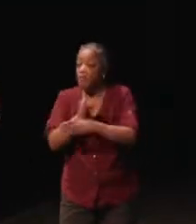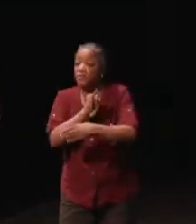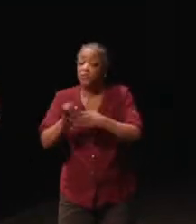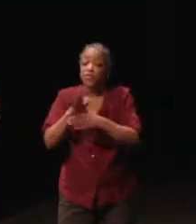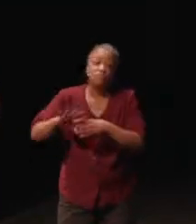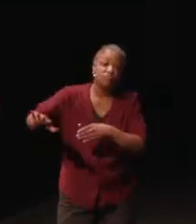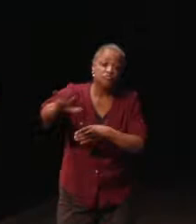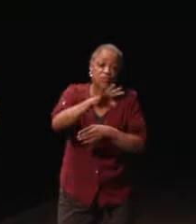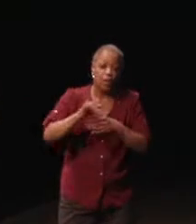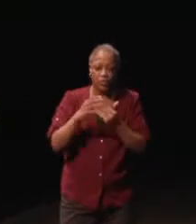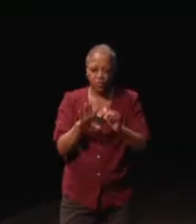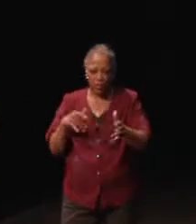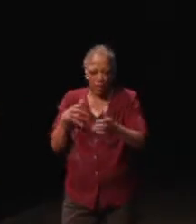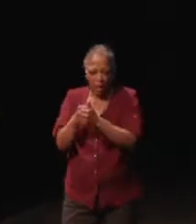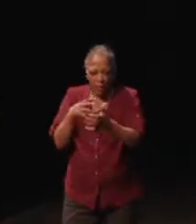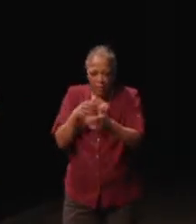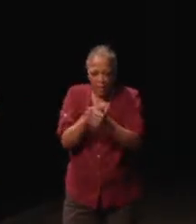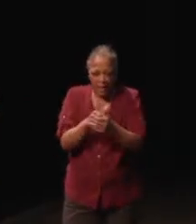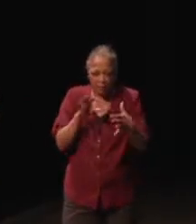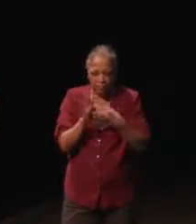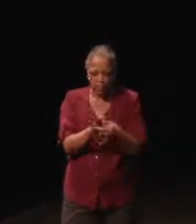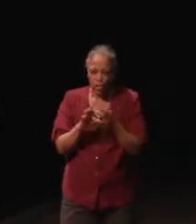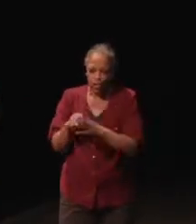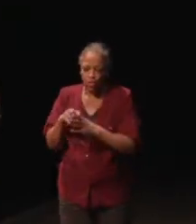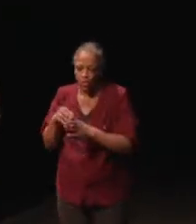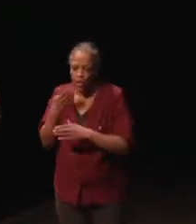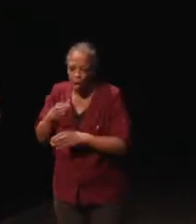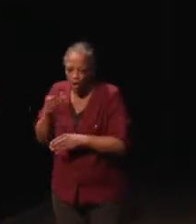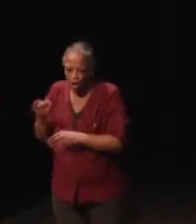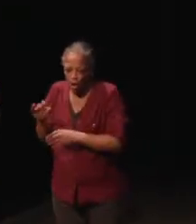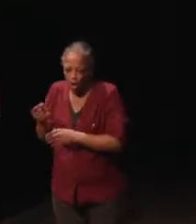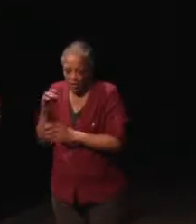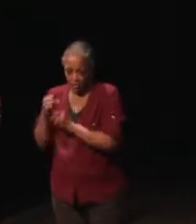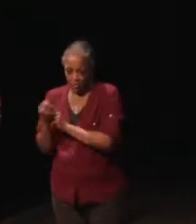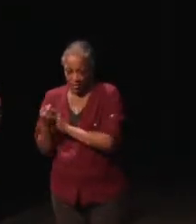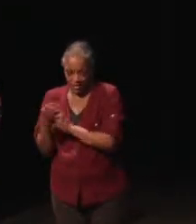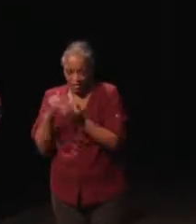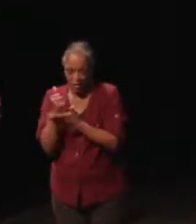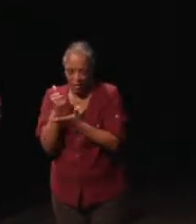We wanted to try to update those to the Naughty Dog situation, try to help them with that.